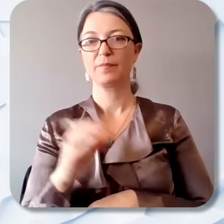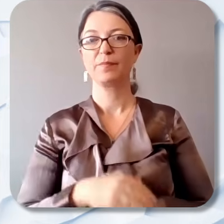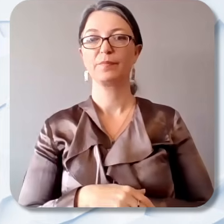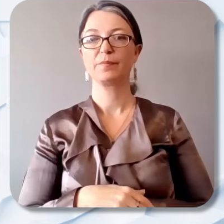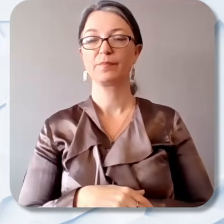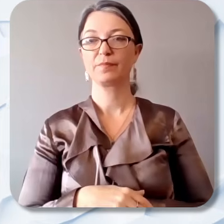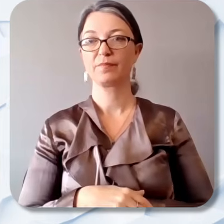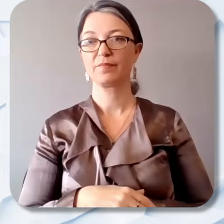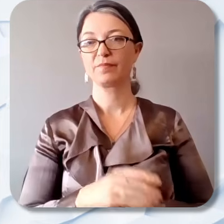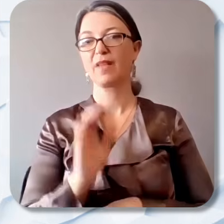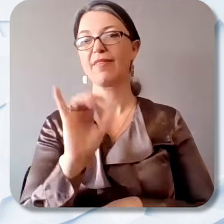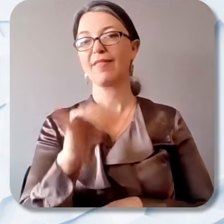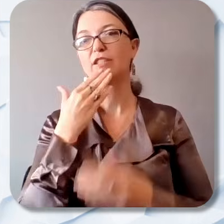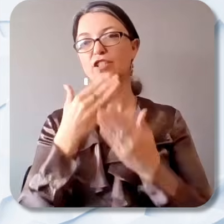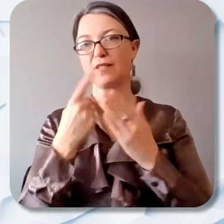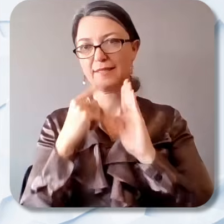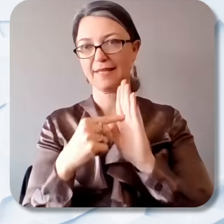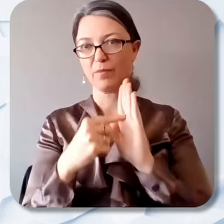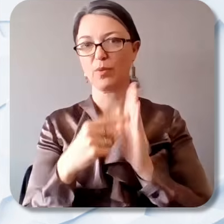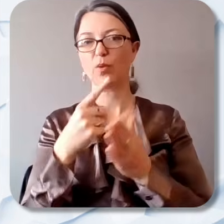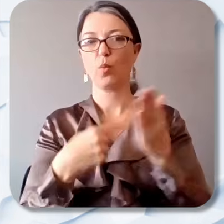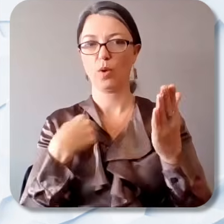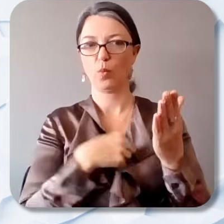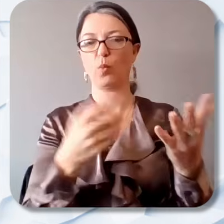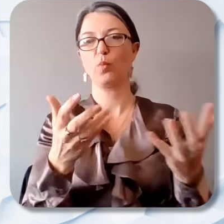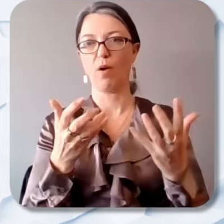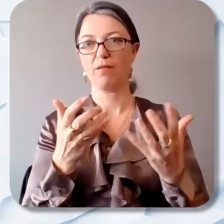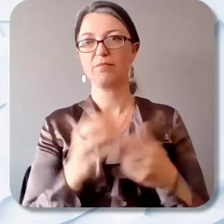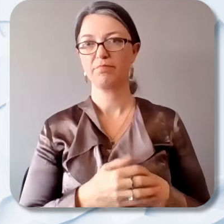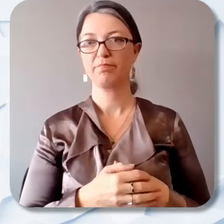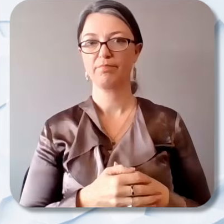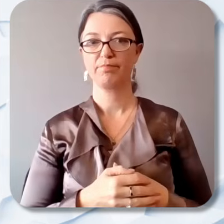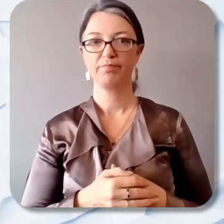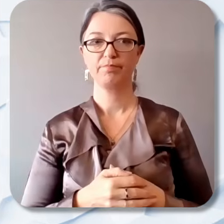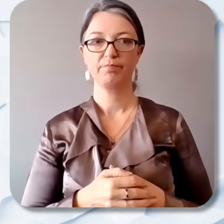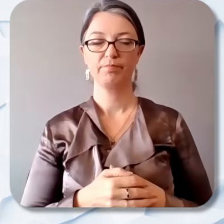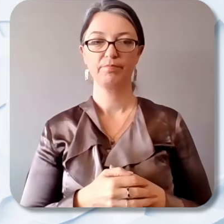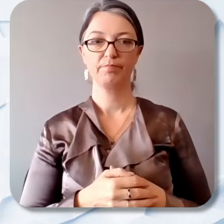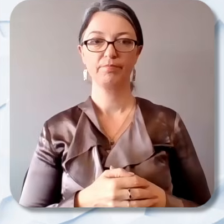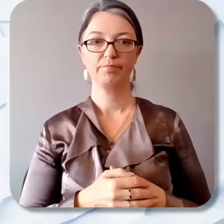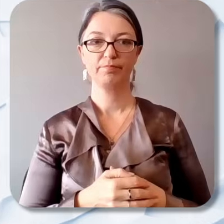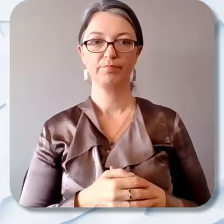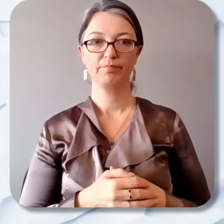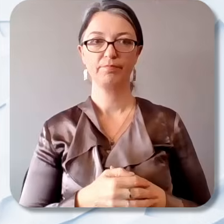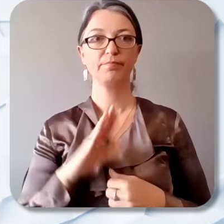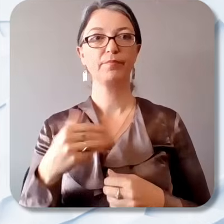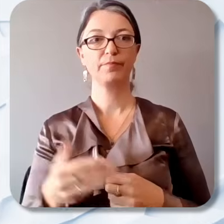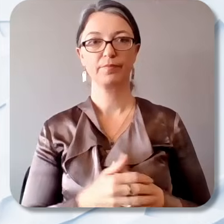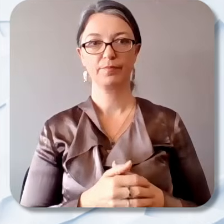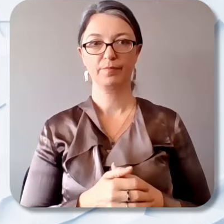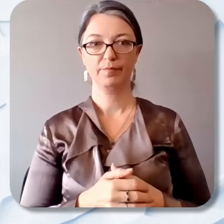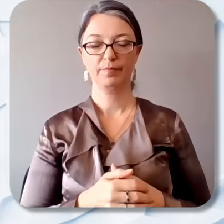So that's a kind of a good example of what we would be receiving on our end next slide.